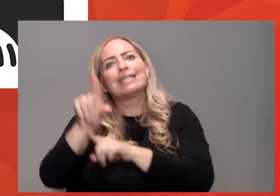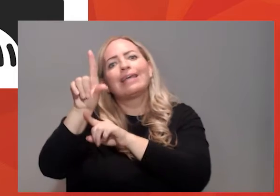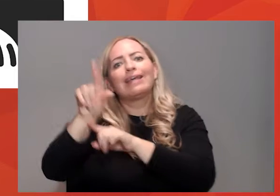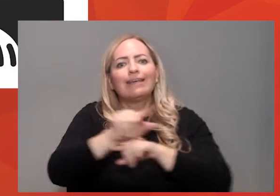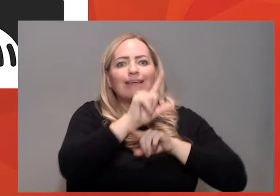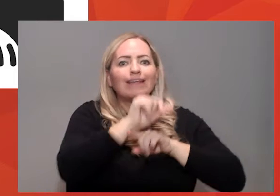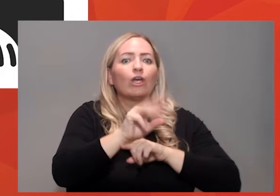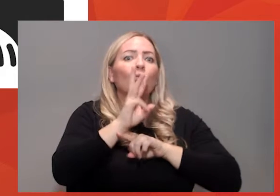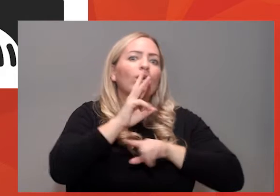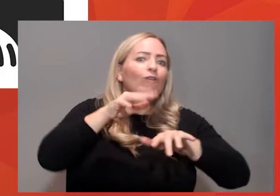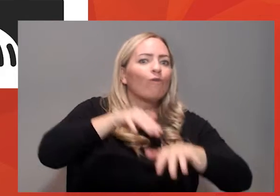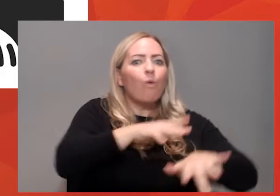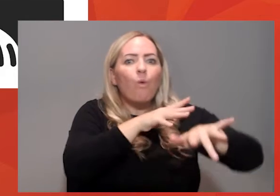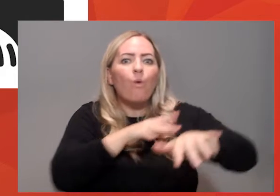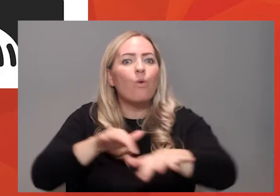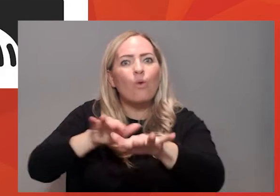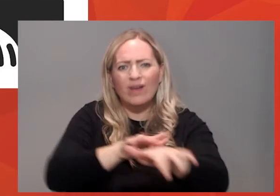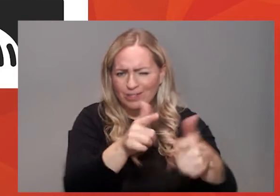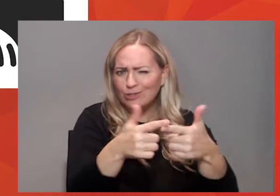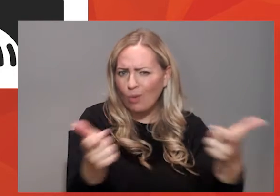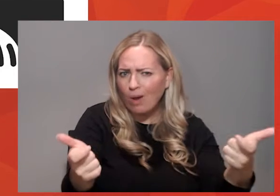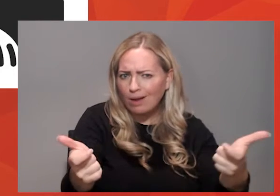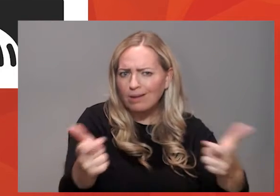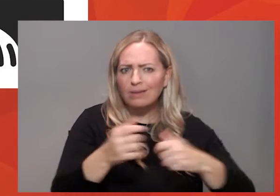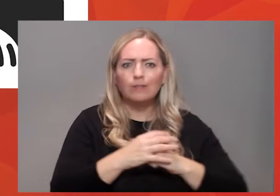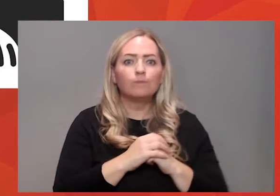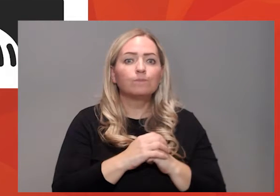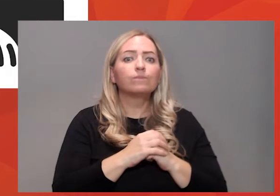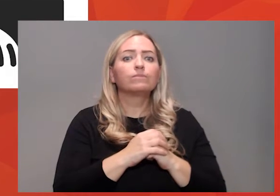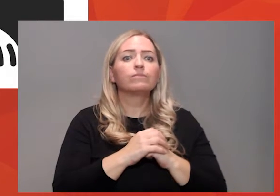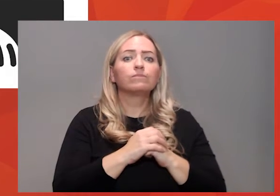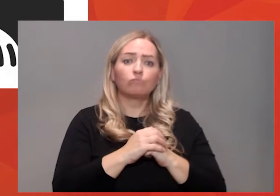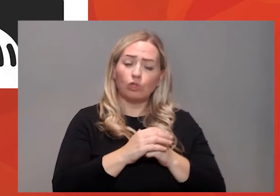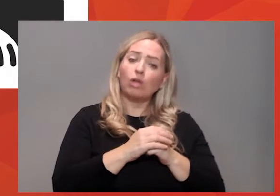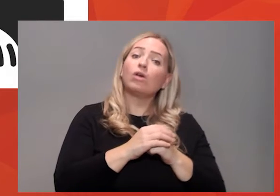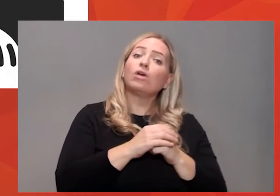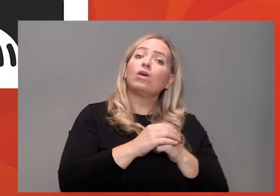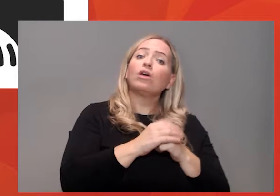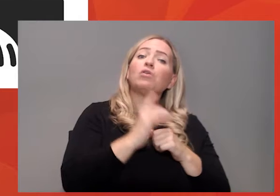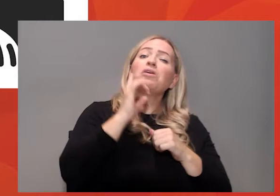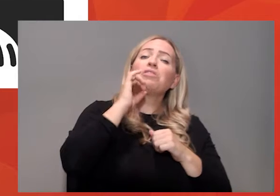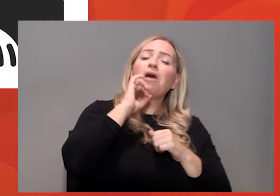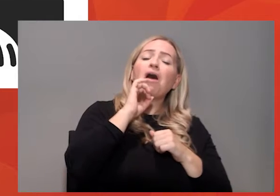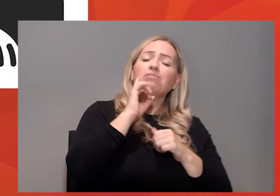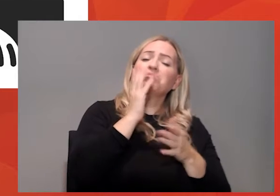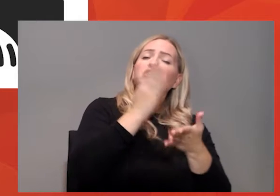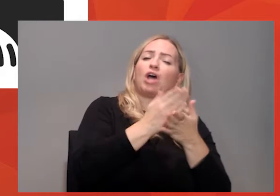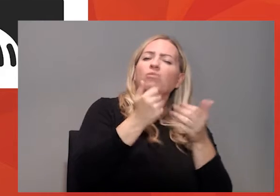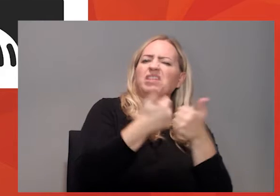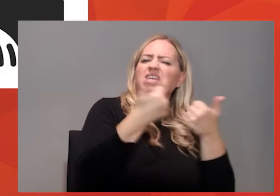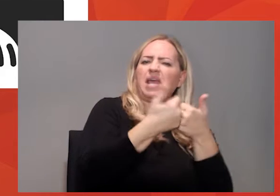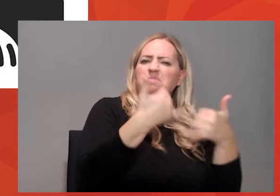the river floating and so on. And we stopped with gameplay because: